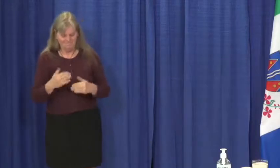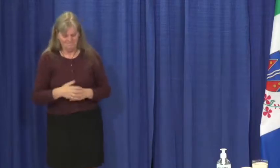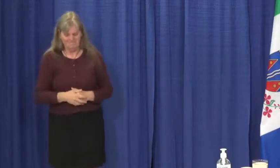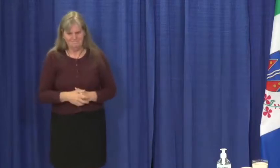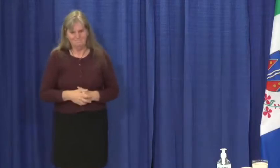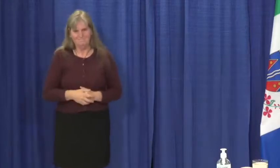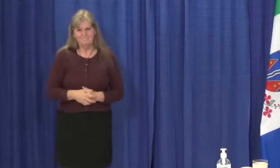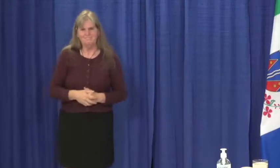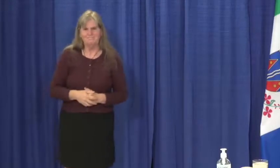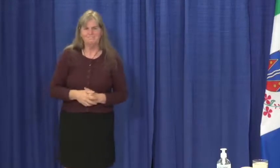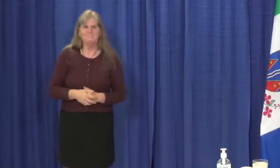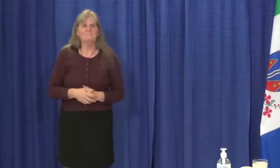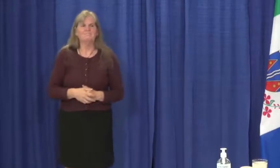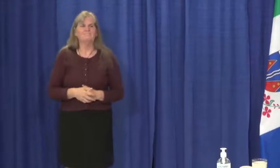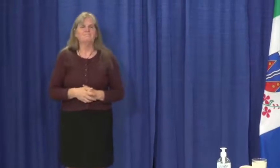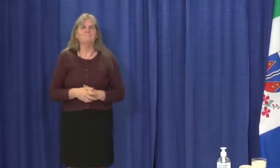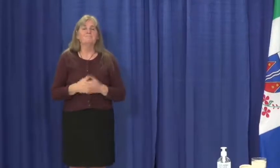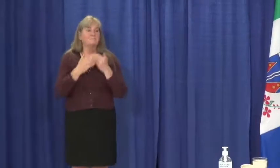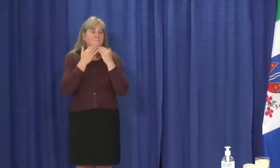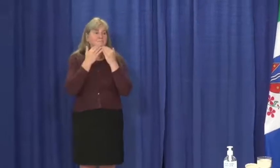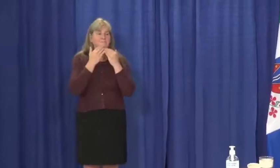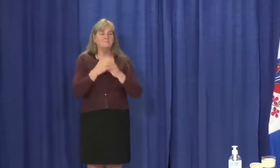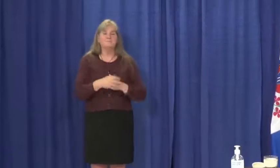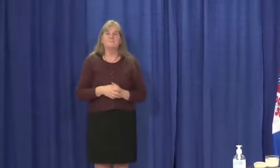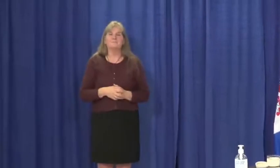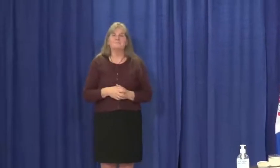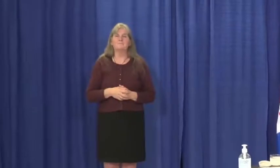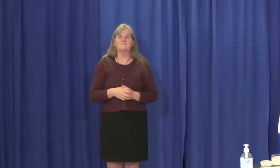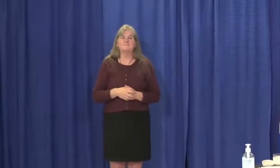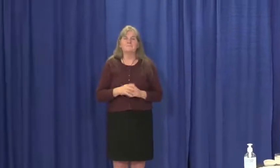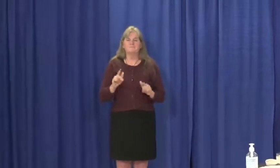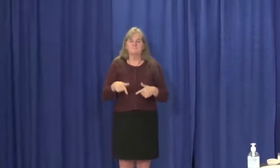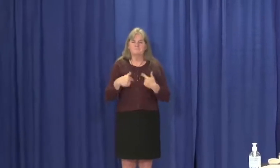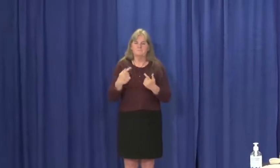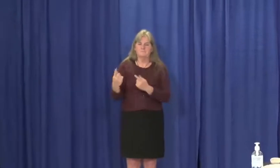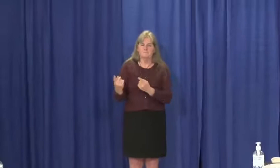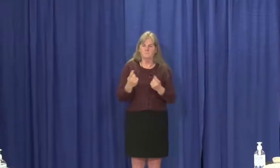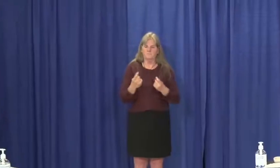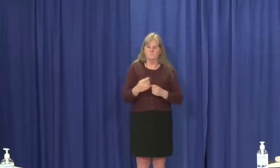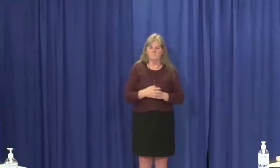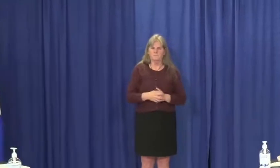[Speaking Indigenous Language] [ Speaking French ] Pat: We will now go to the phone lines and begin with Luke